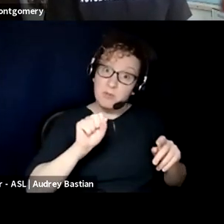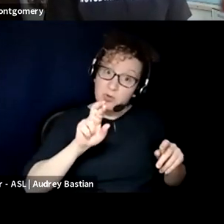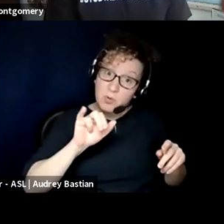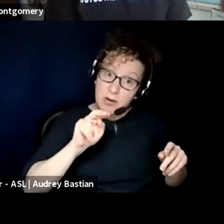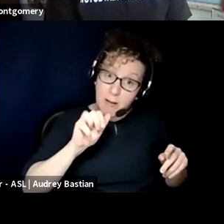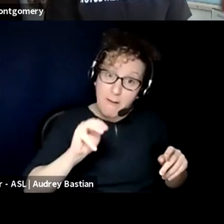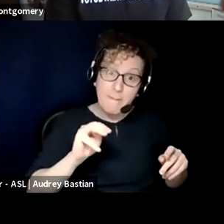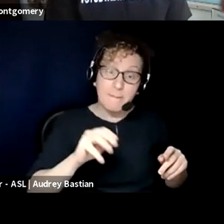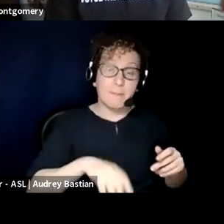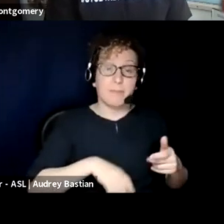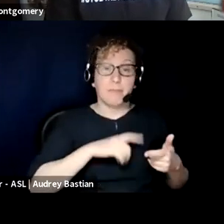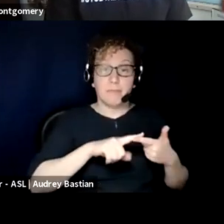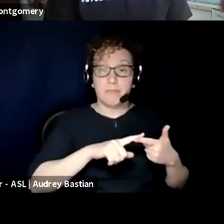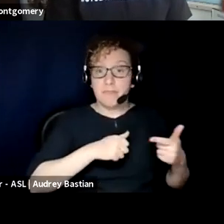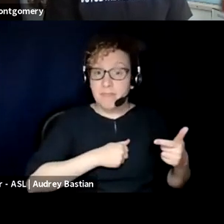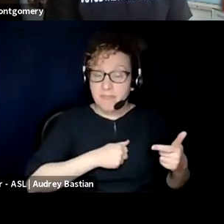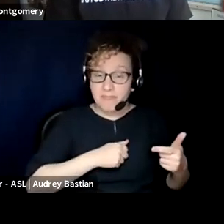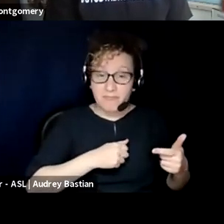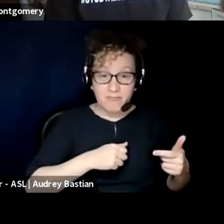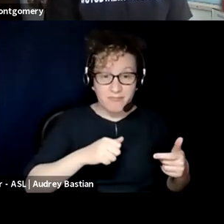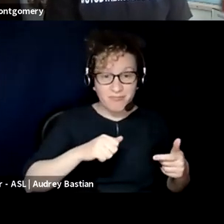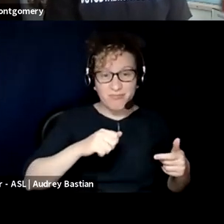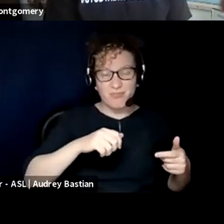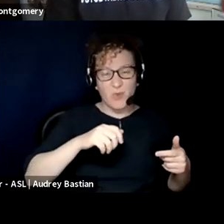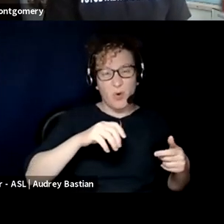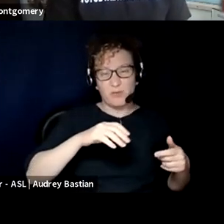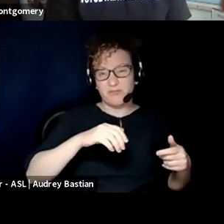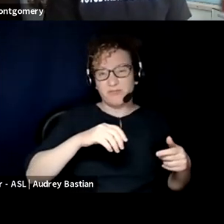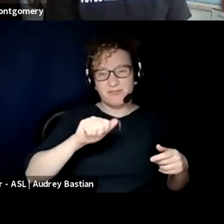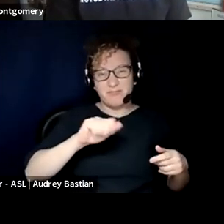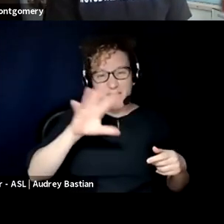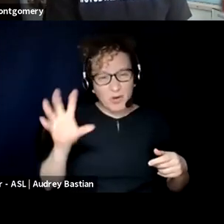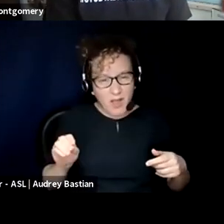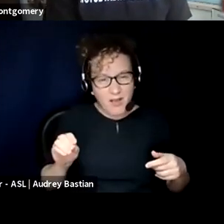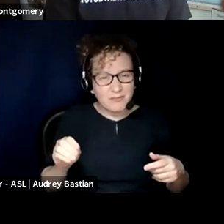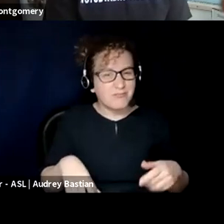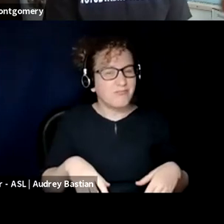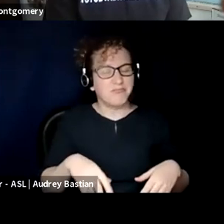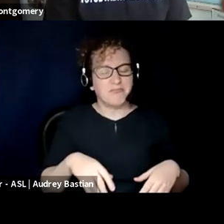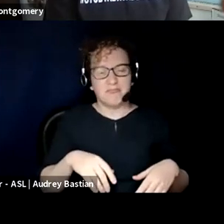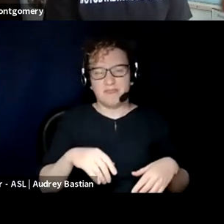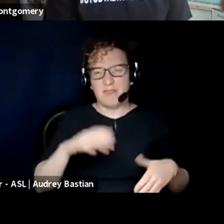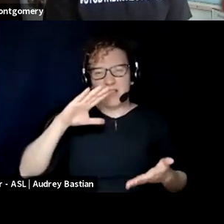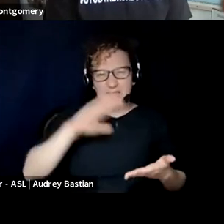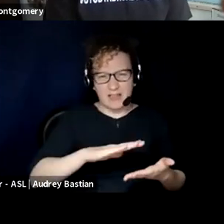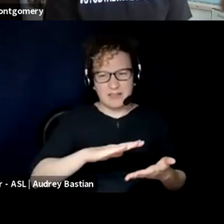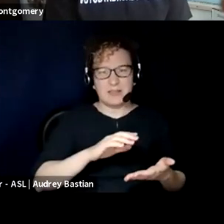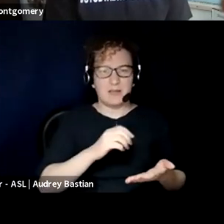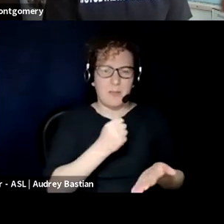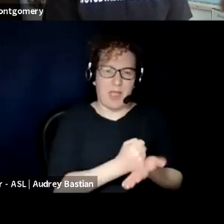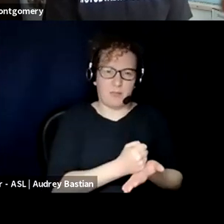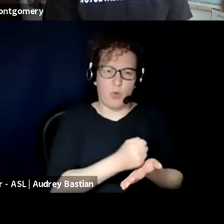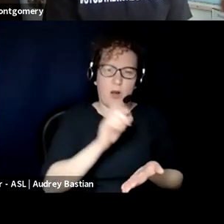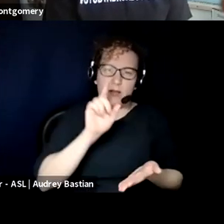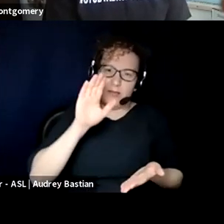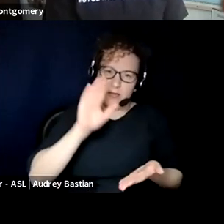other places that had less passport privilege and then like less Western privilege or no